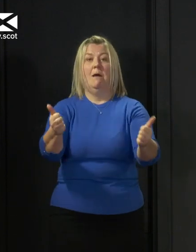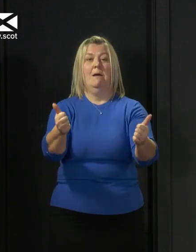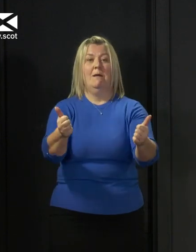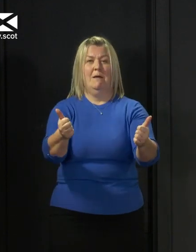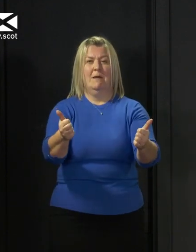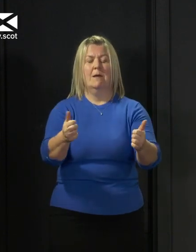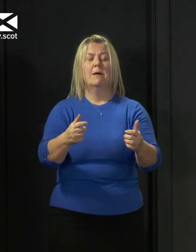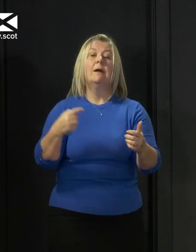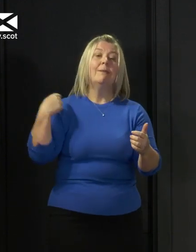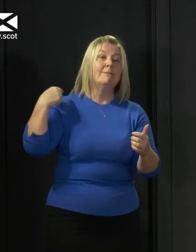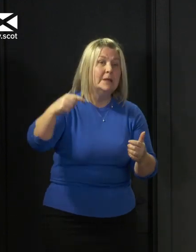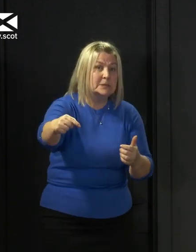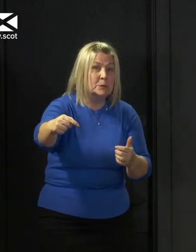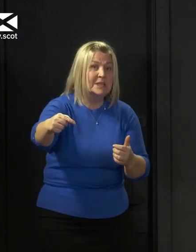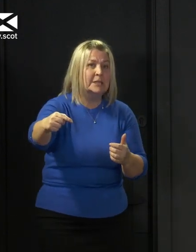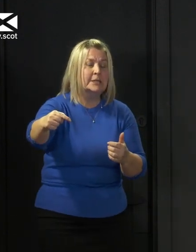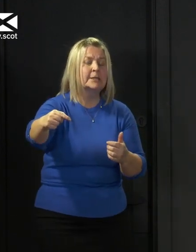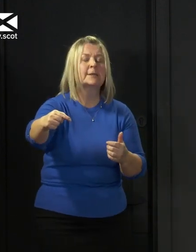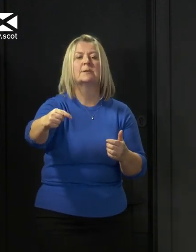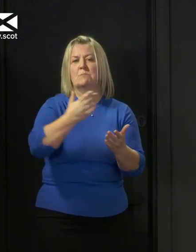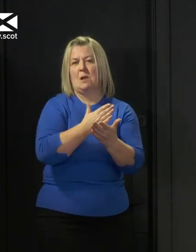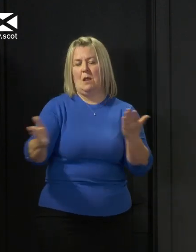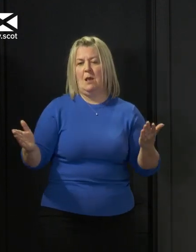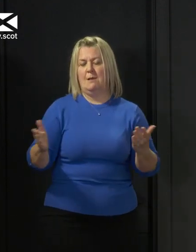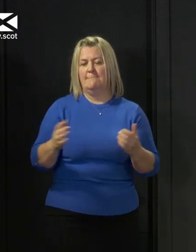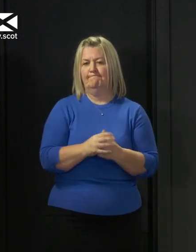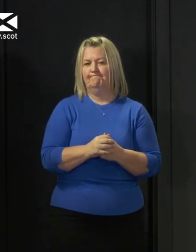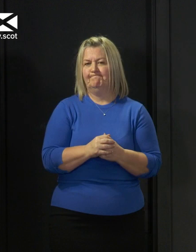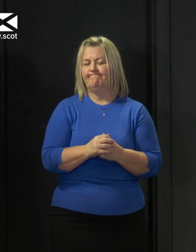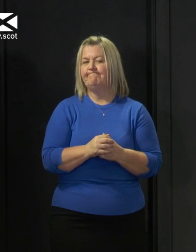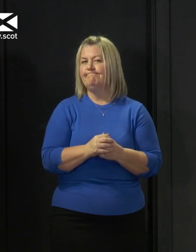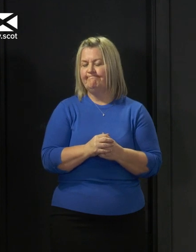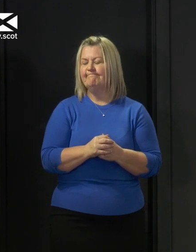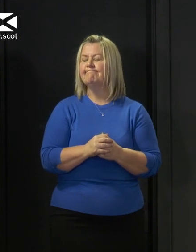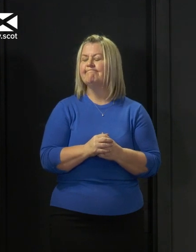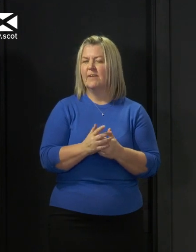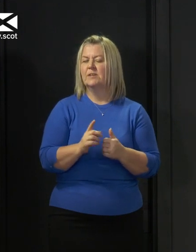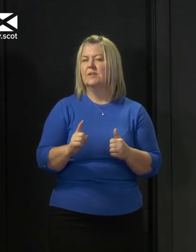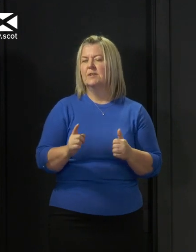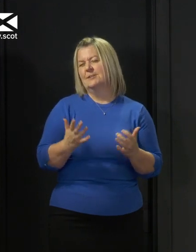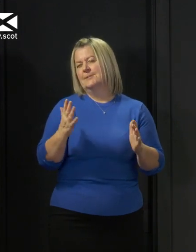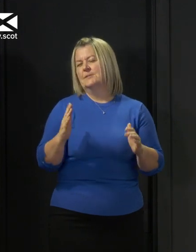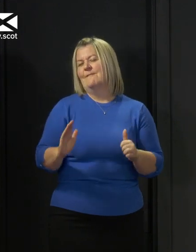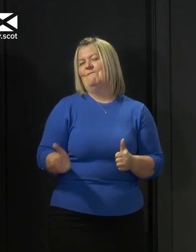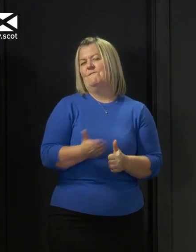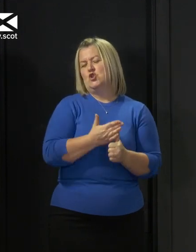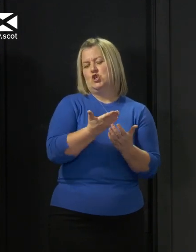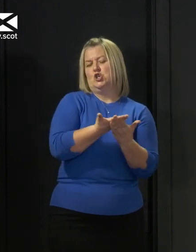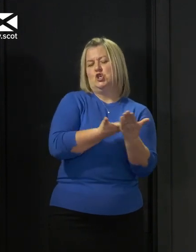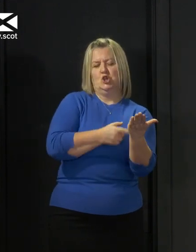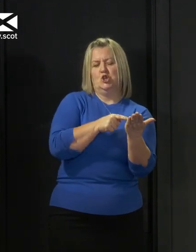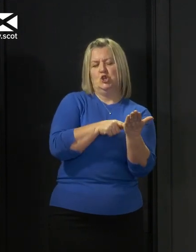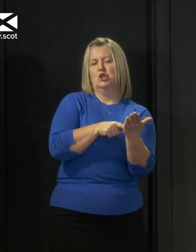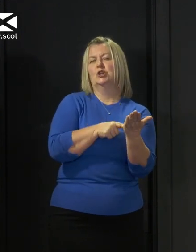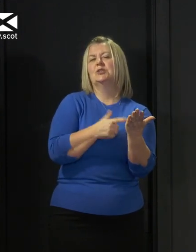I would be very clear I want to be very clear is very much the first iteration of what will be a living document and it's all about trying as I said on